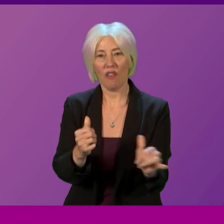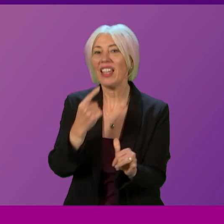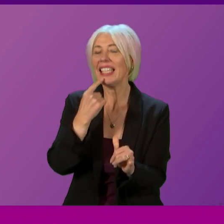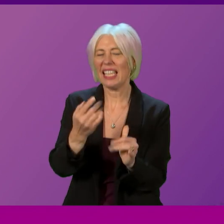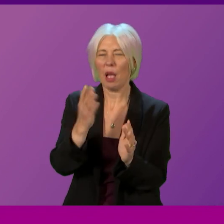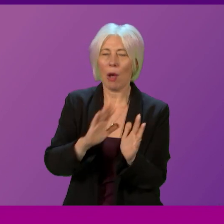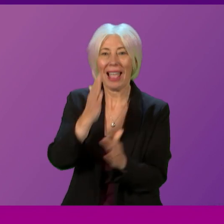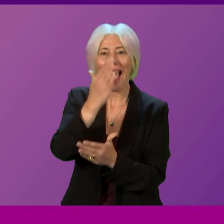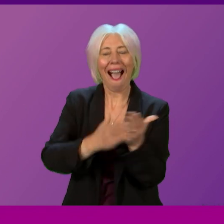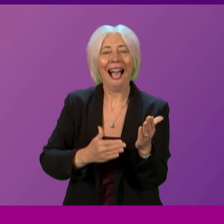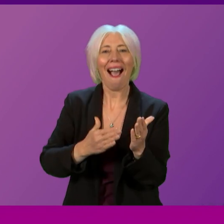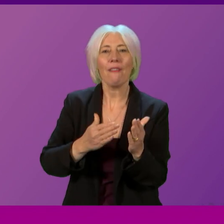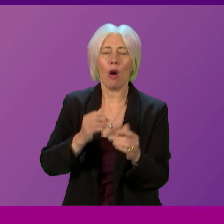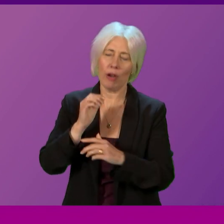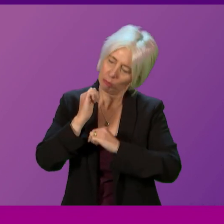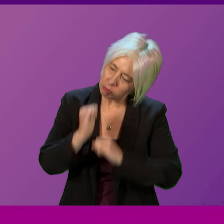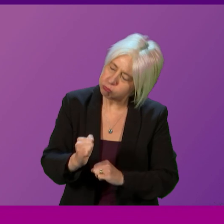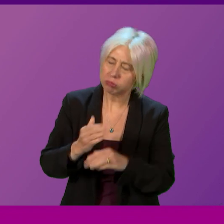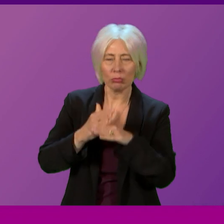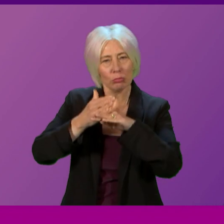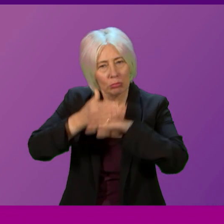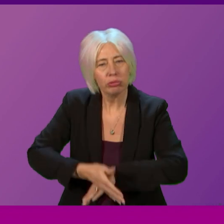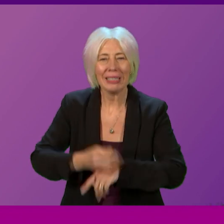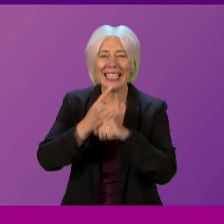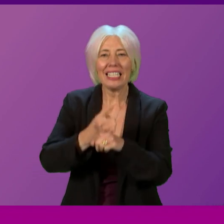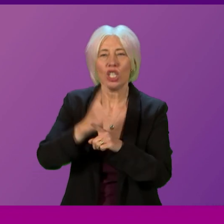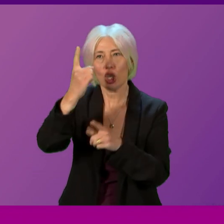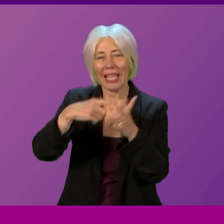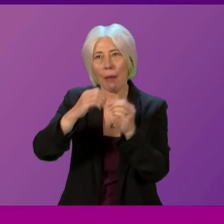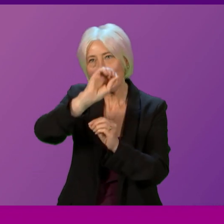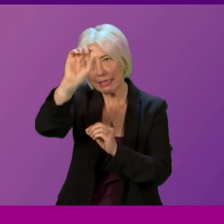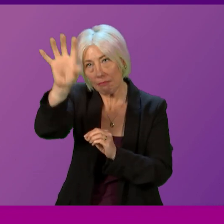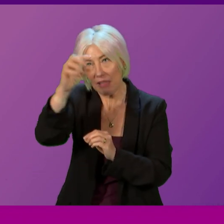half of our dedicated hardworking teachers in Aberdeen were considering quitting due